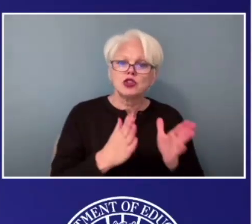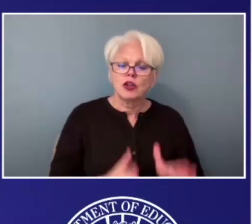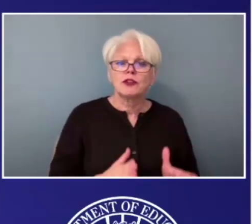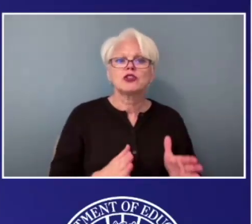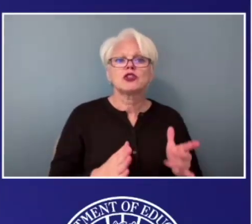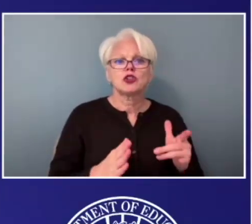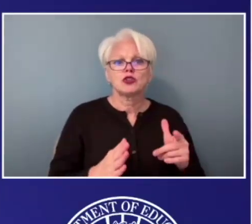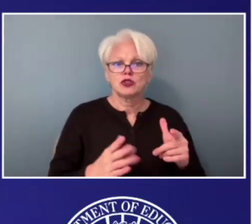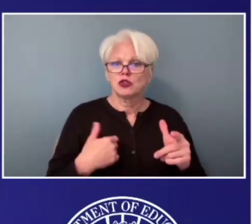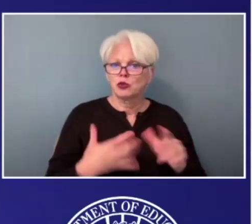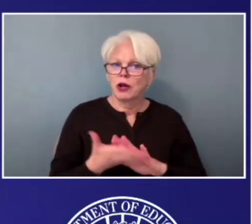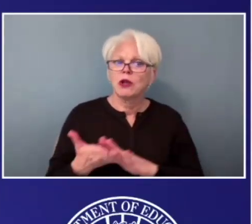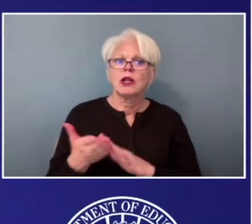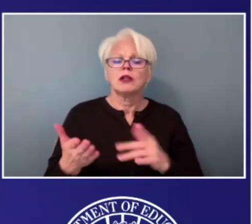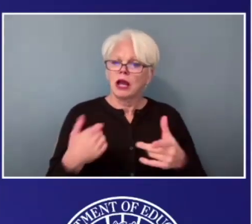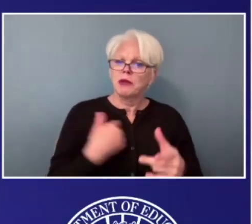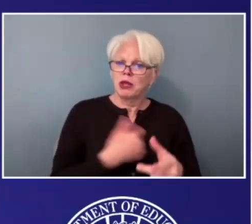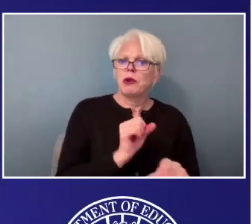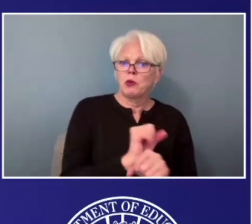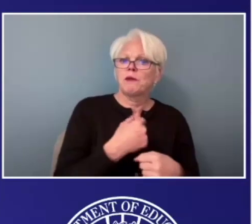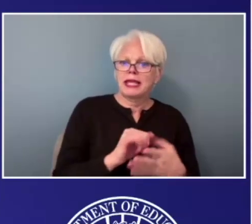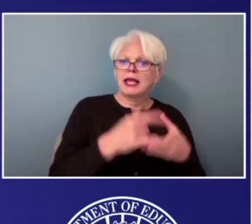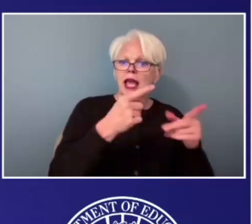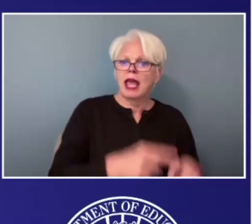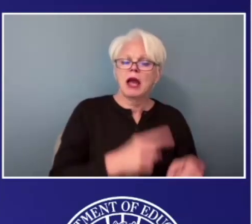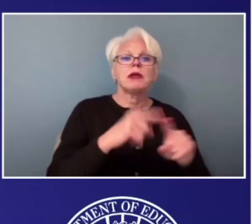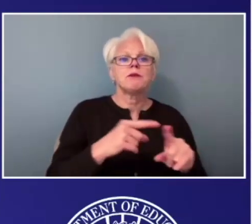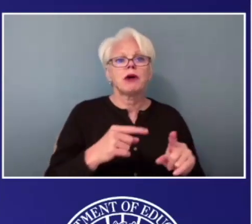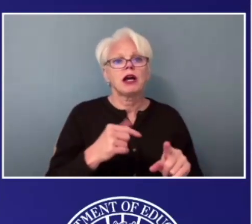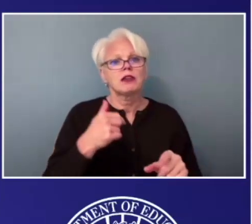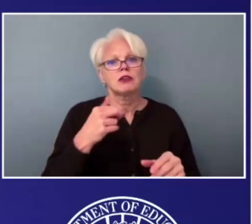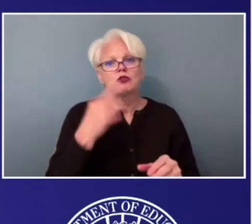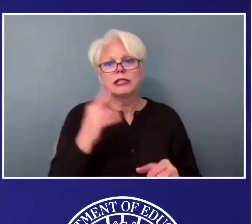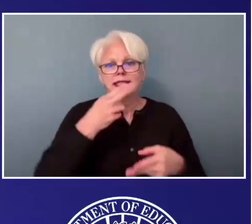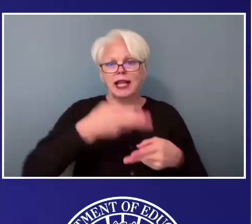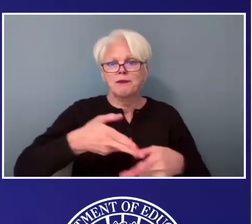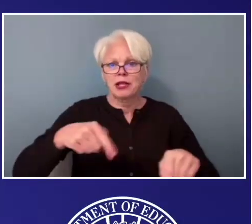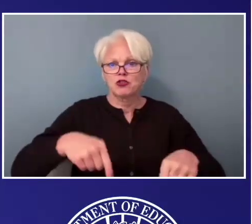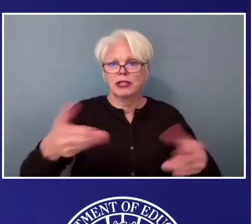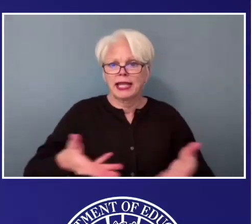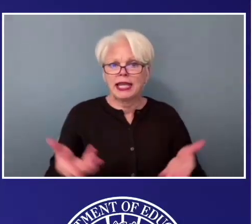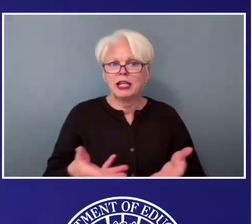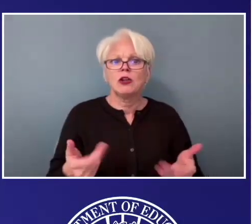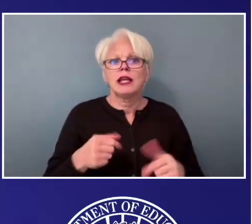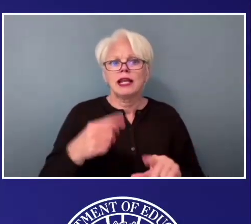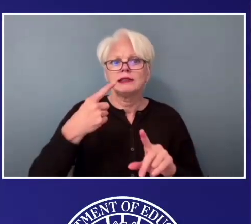we will make that happen. But the reason I bring it here is because I believe that this monthly minimum proposal